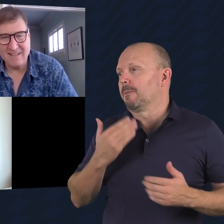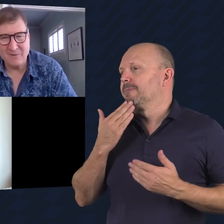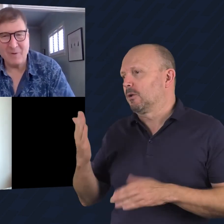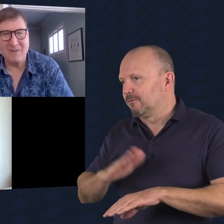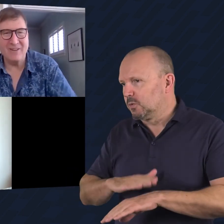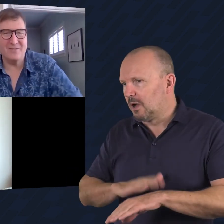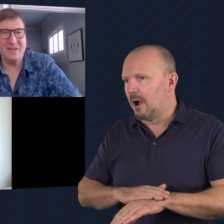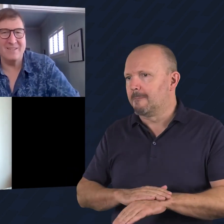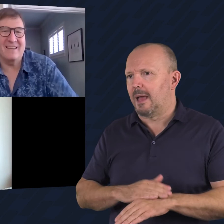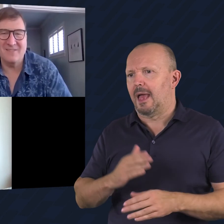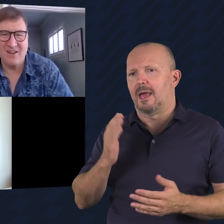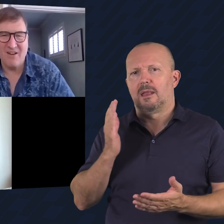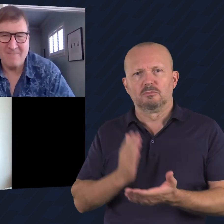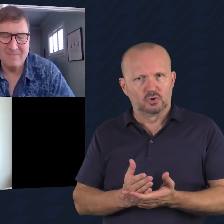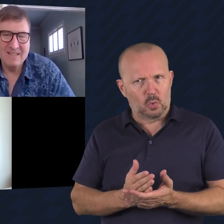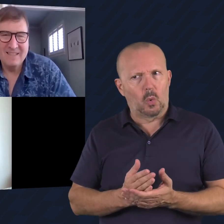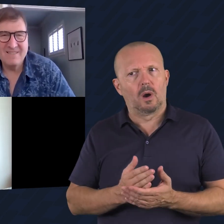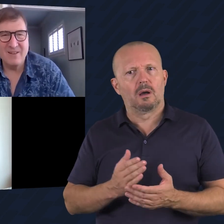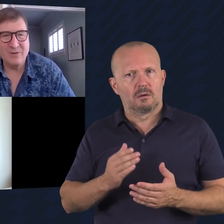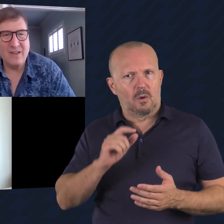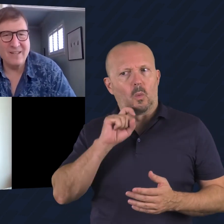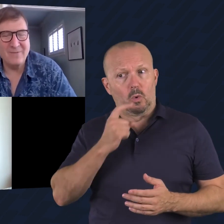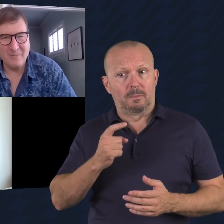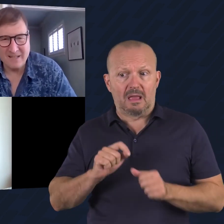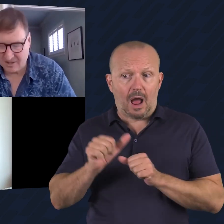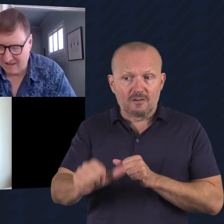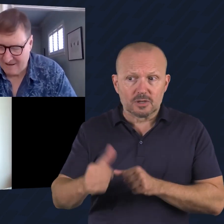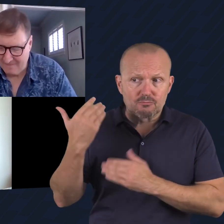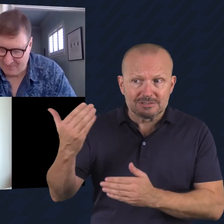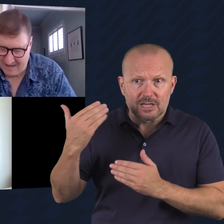I think we probably got to our time. So, look, thank you very much.